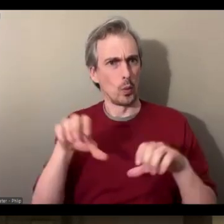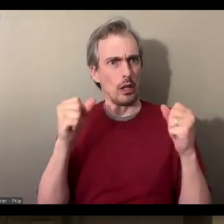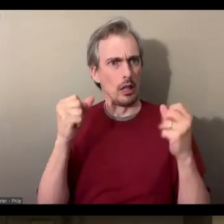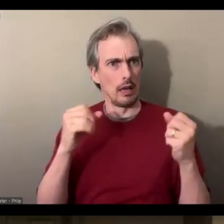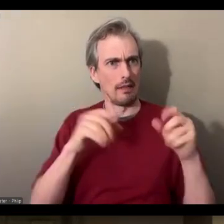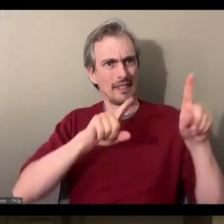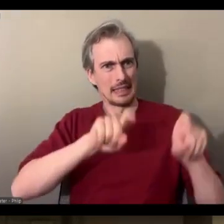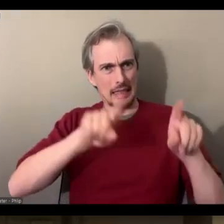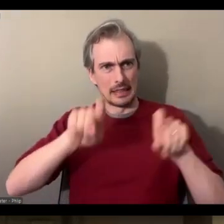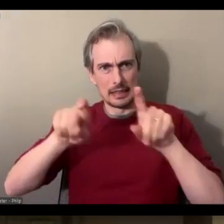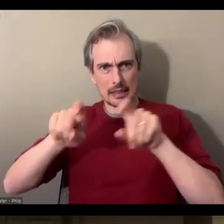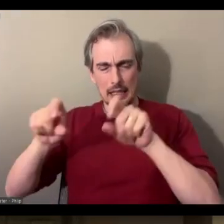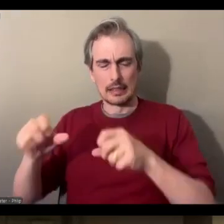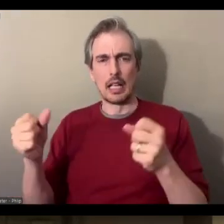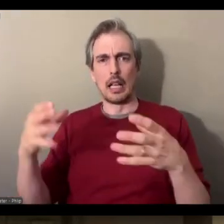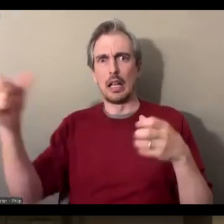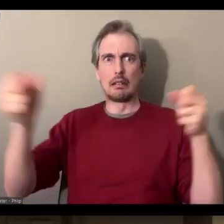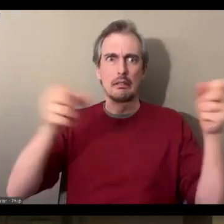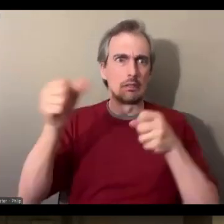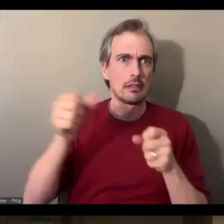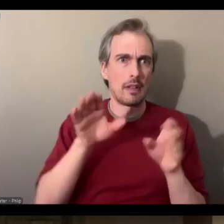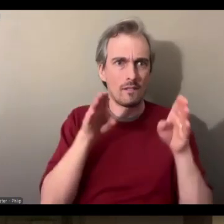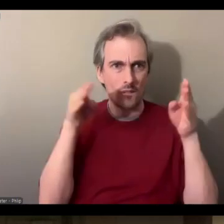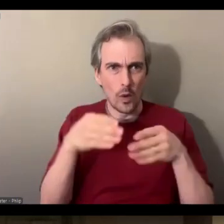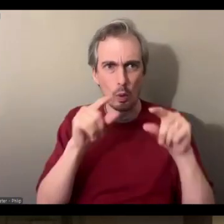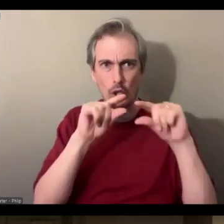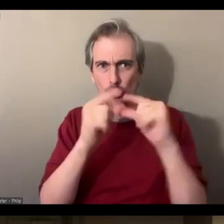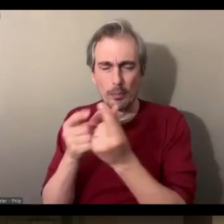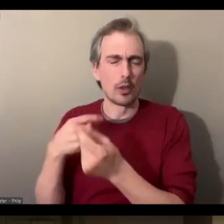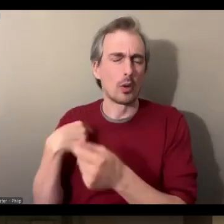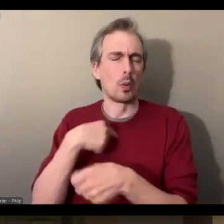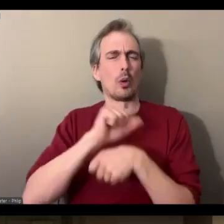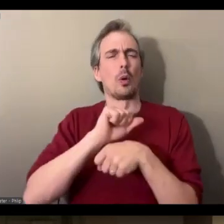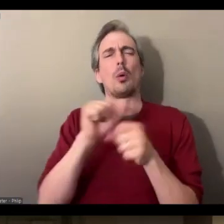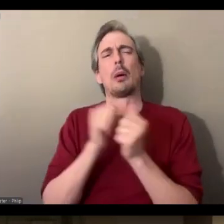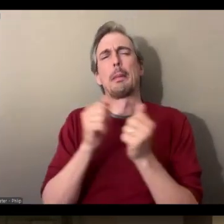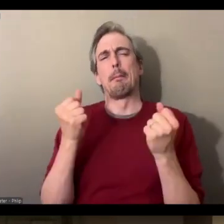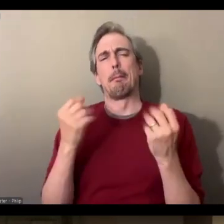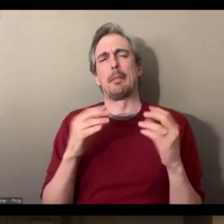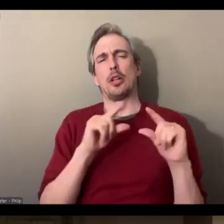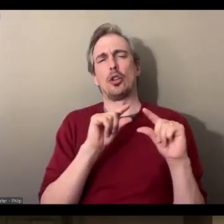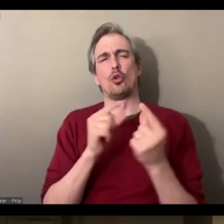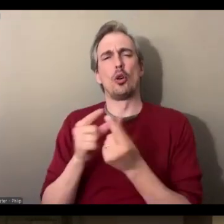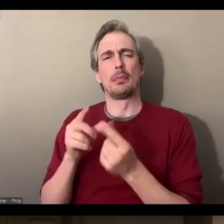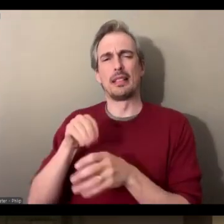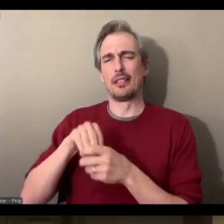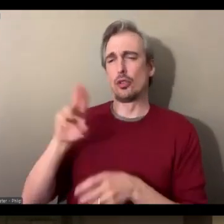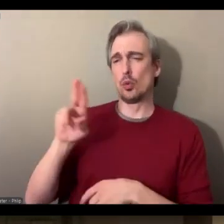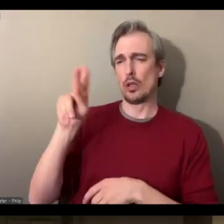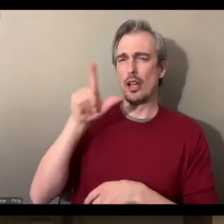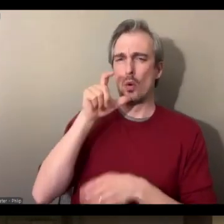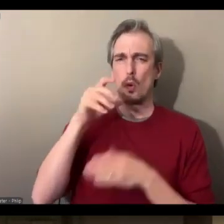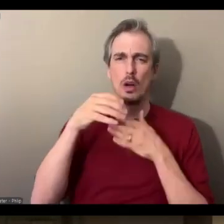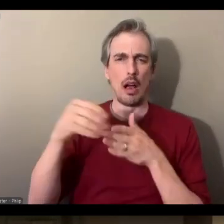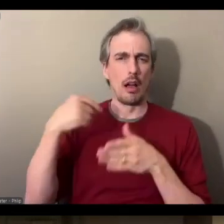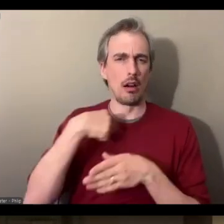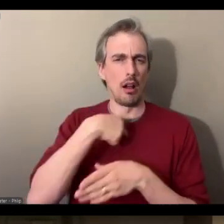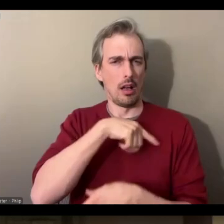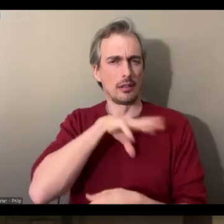of guided us on this. And we broke it down into various groups. Those groups included... Yes,